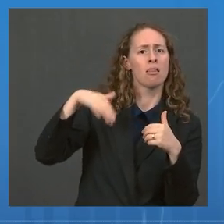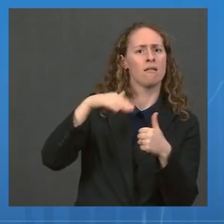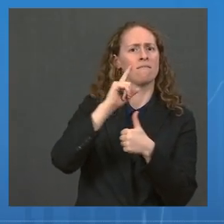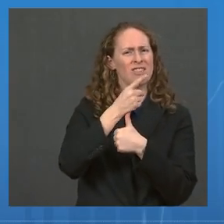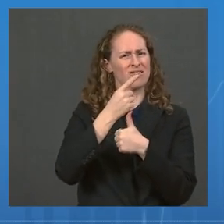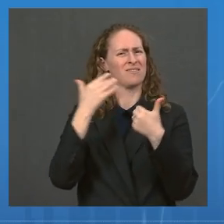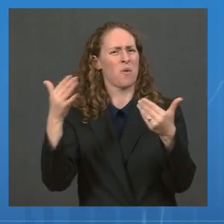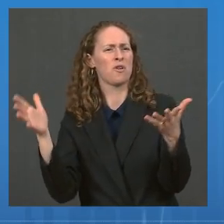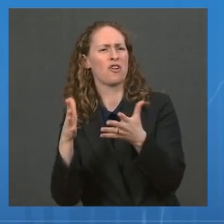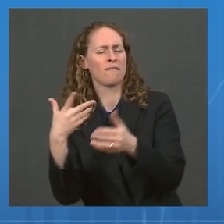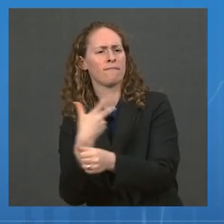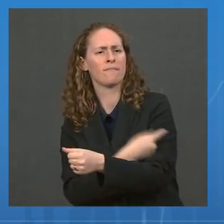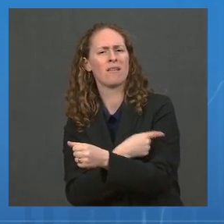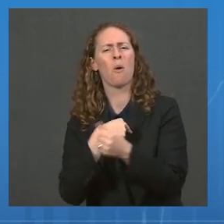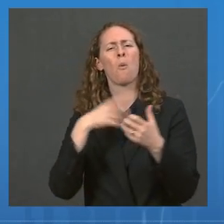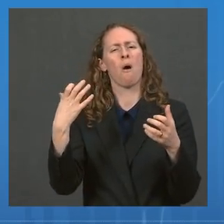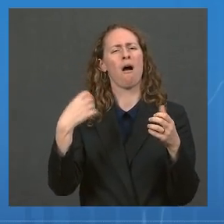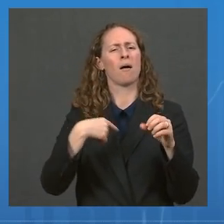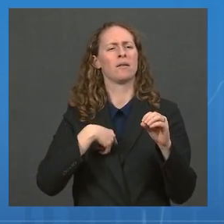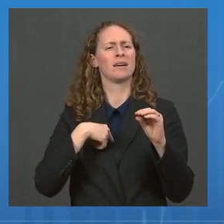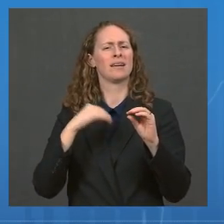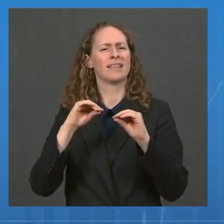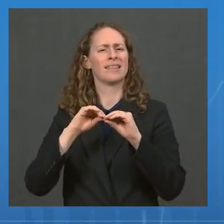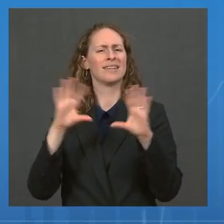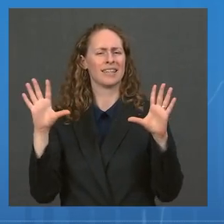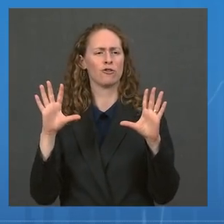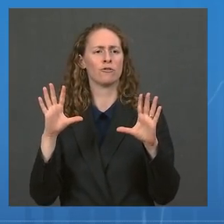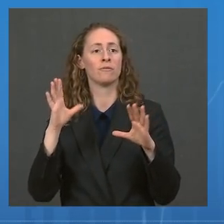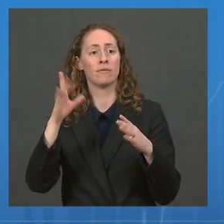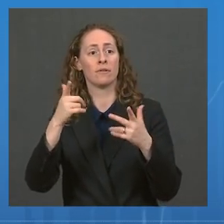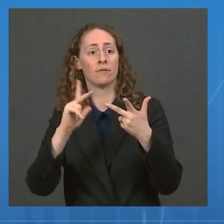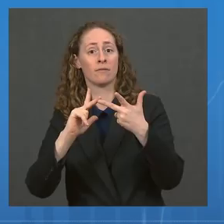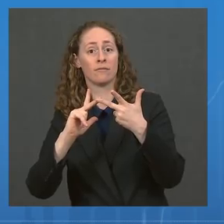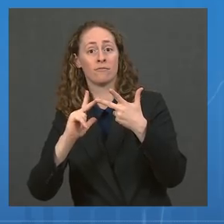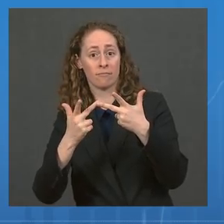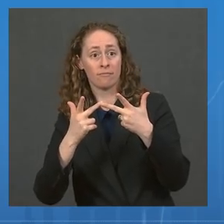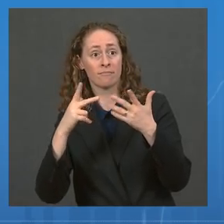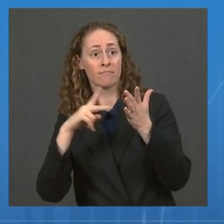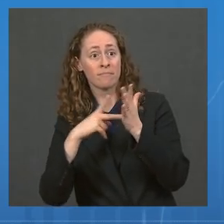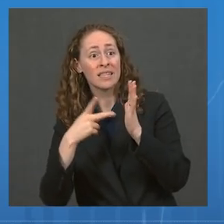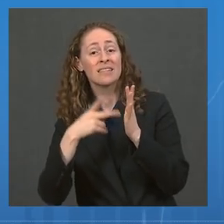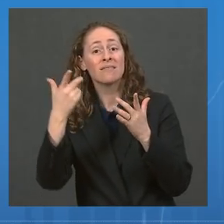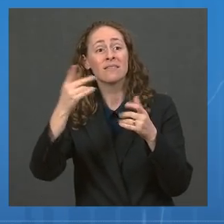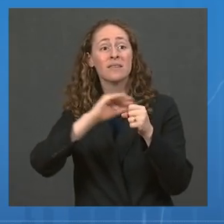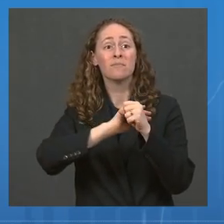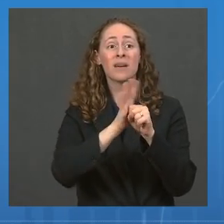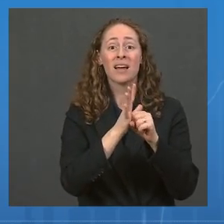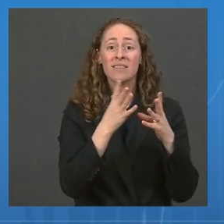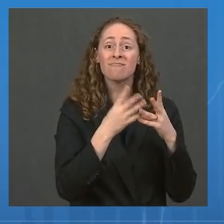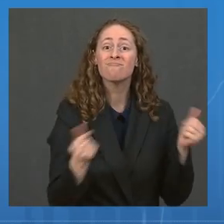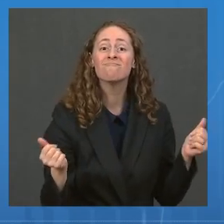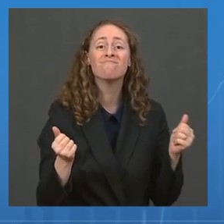our way out of this pandemic. Infections among the unvaccinated continue to fuel this pandemic rise --